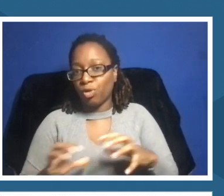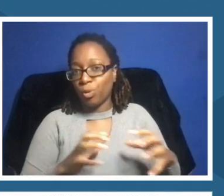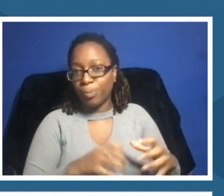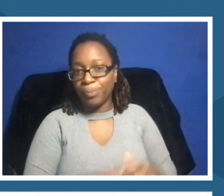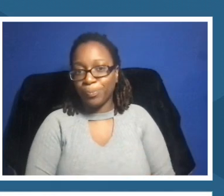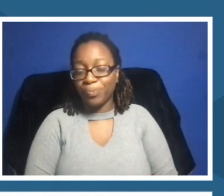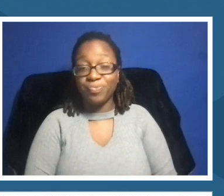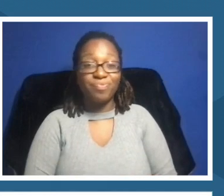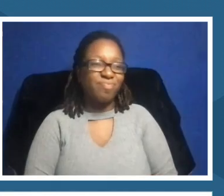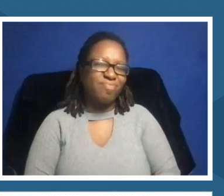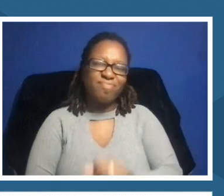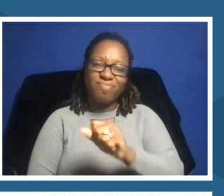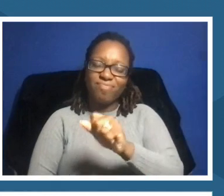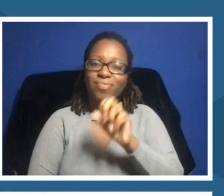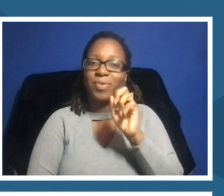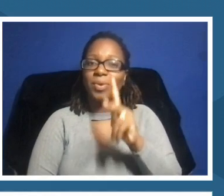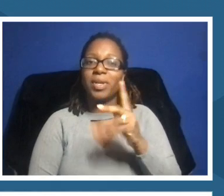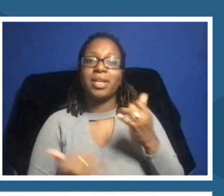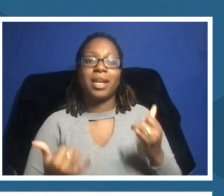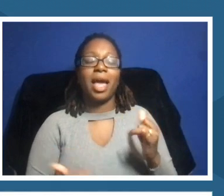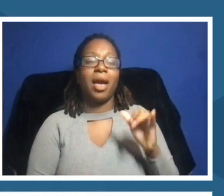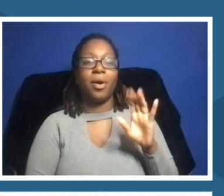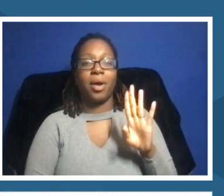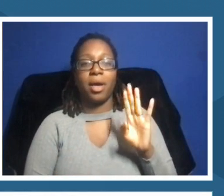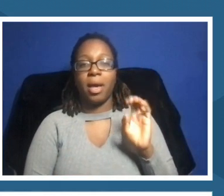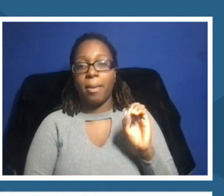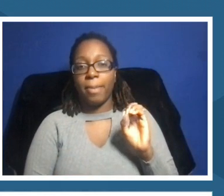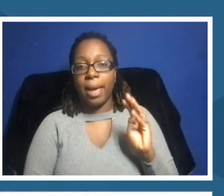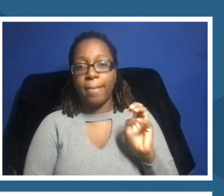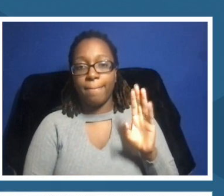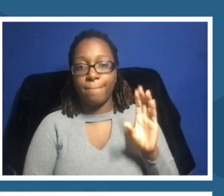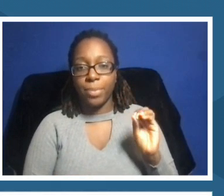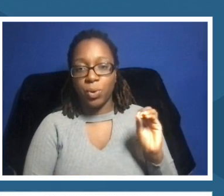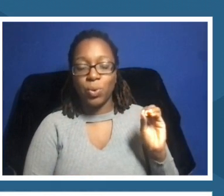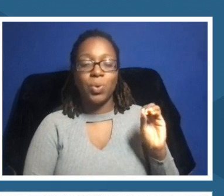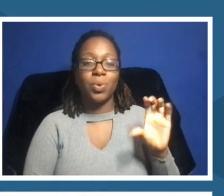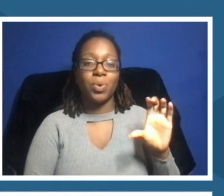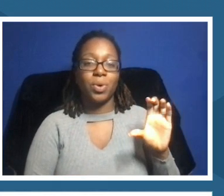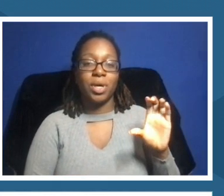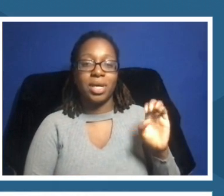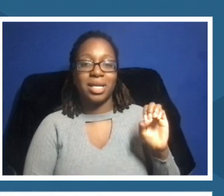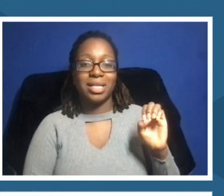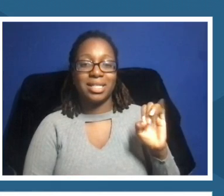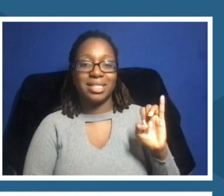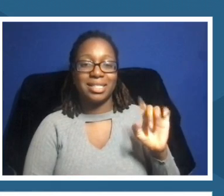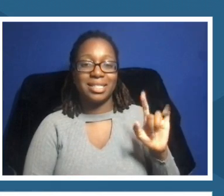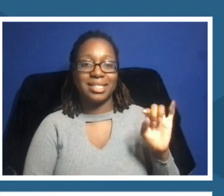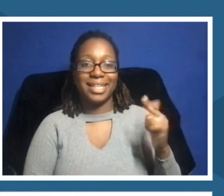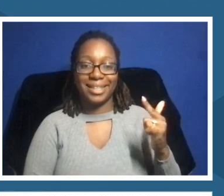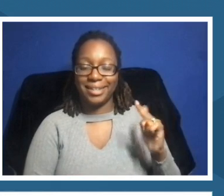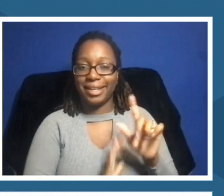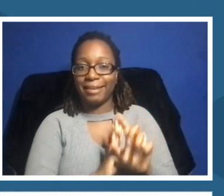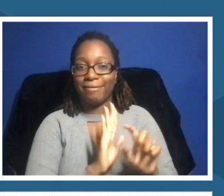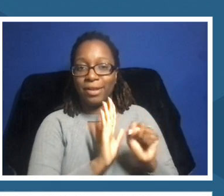called the bamboo ceiling and supriya pitzme and i examine how asian people